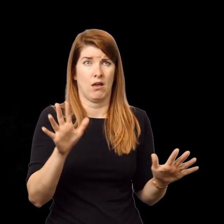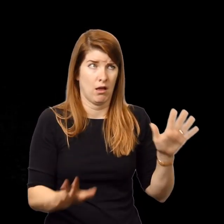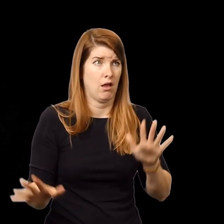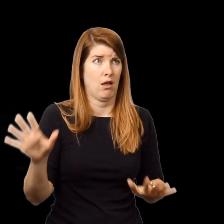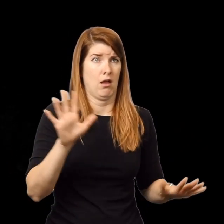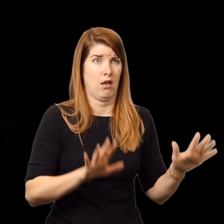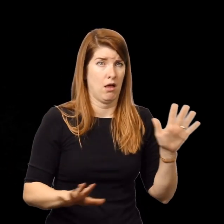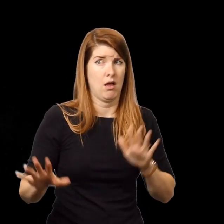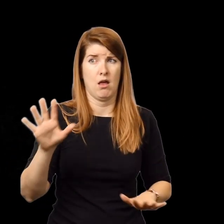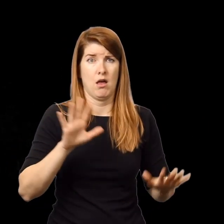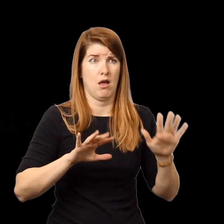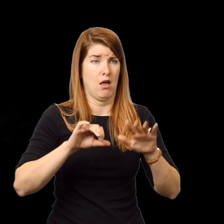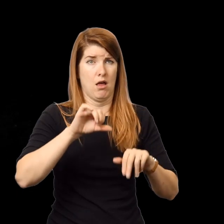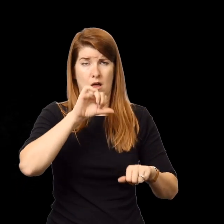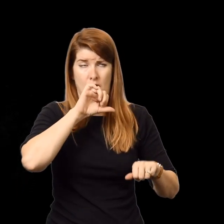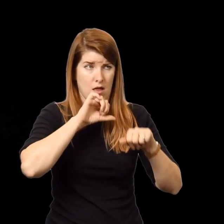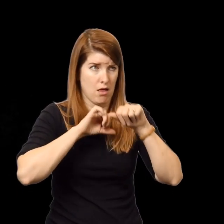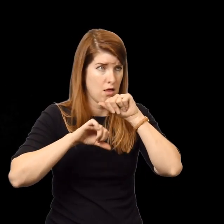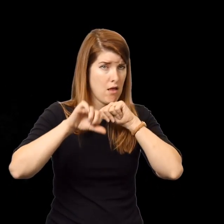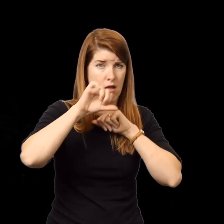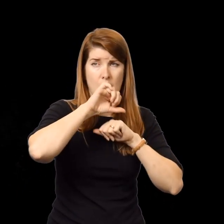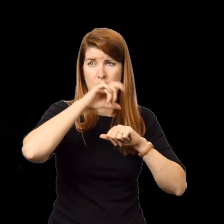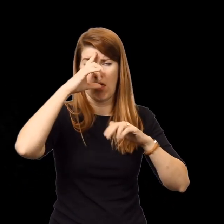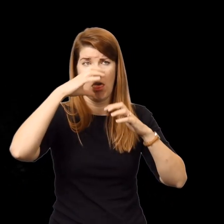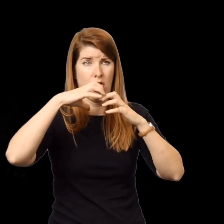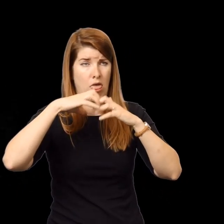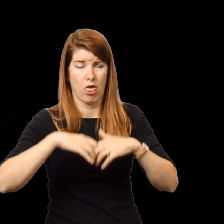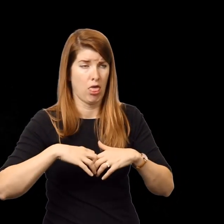and they flounder or they absolutely fall apart.